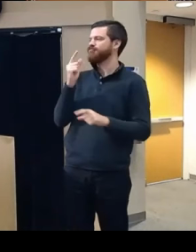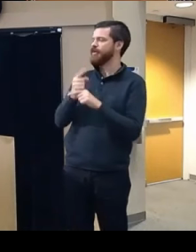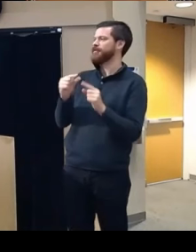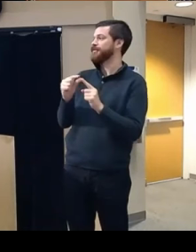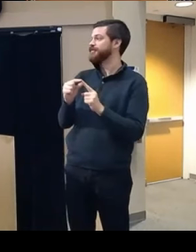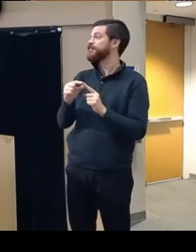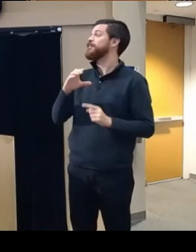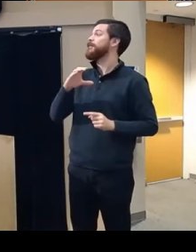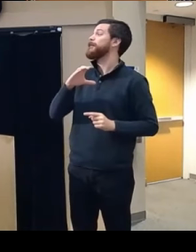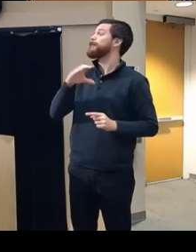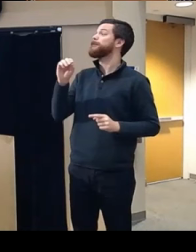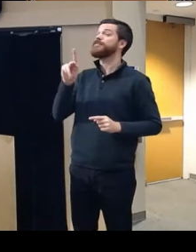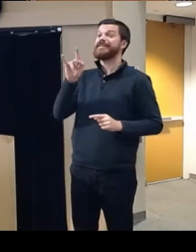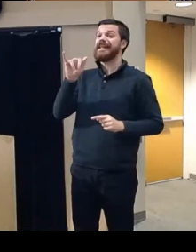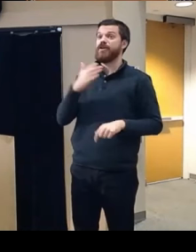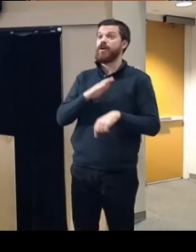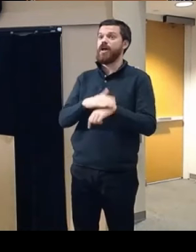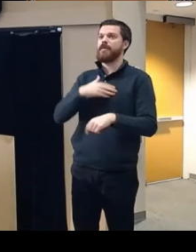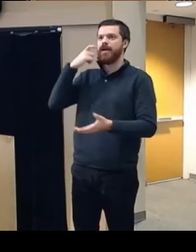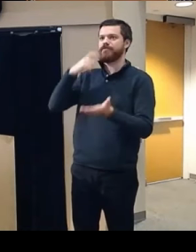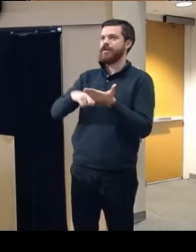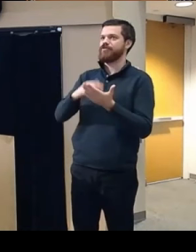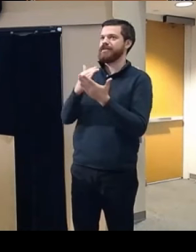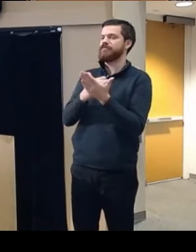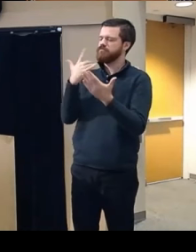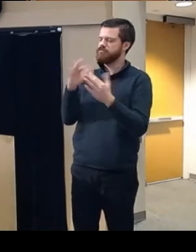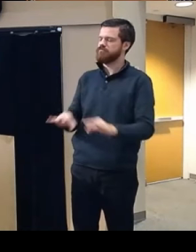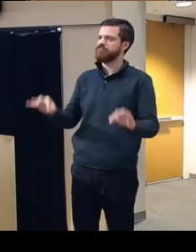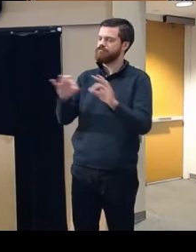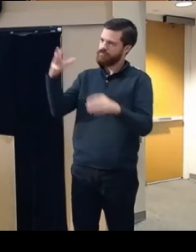my acknowledgement list um because she has been super integral into this project as well from a